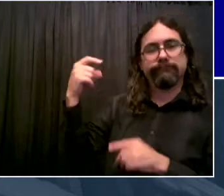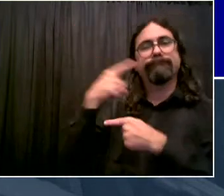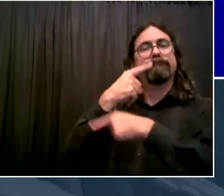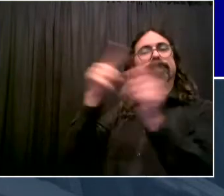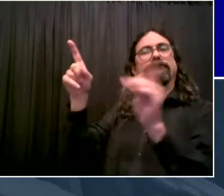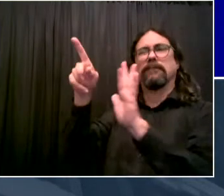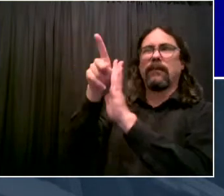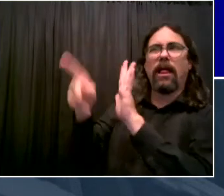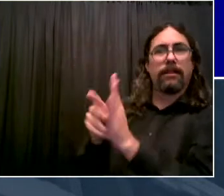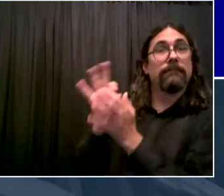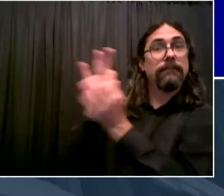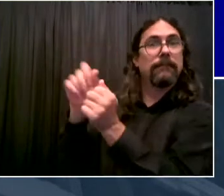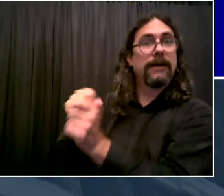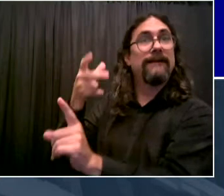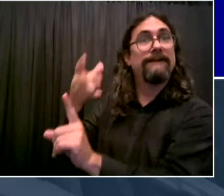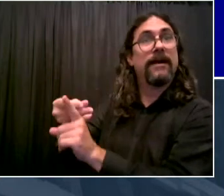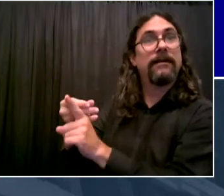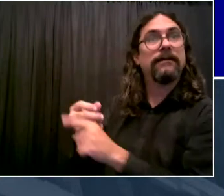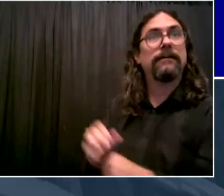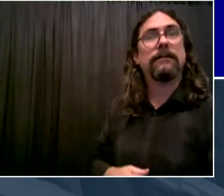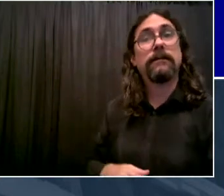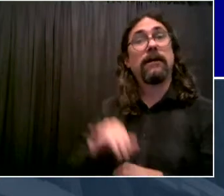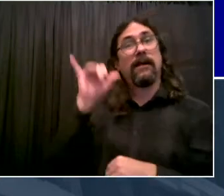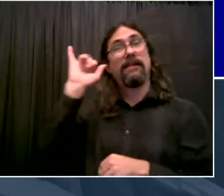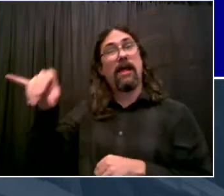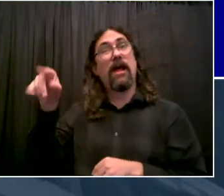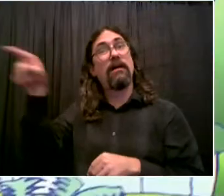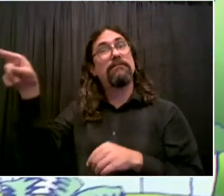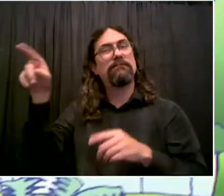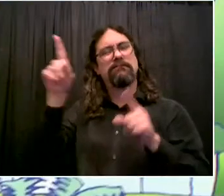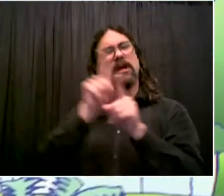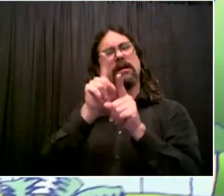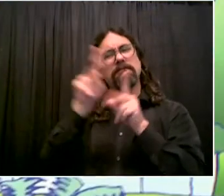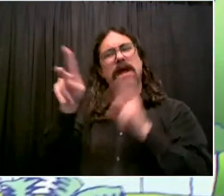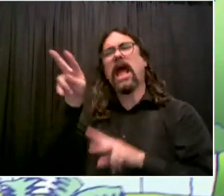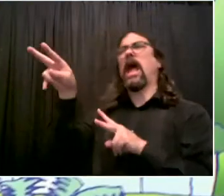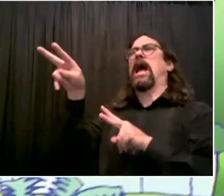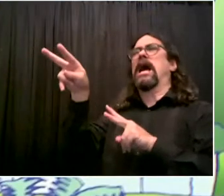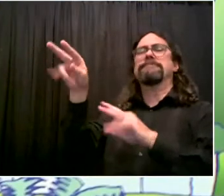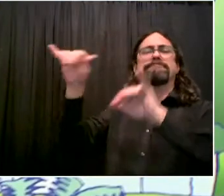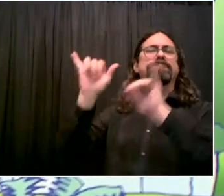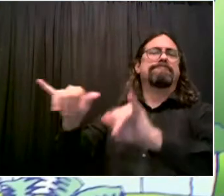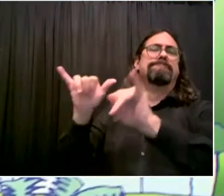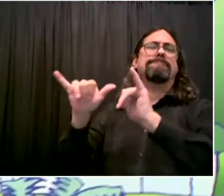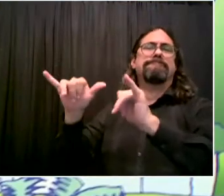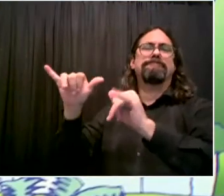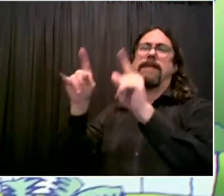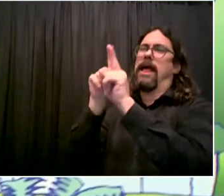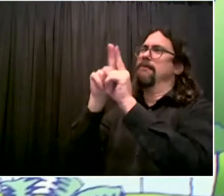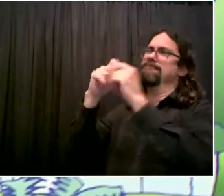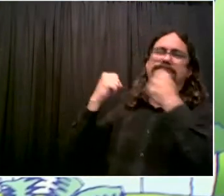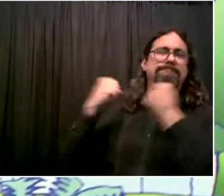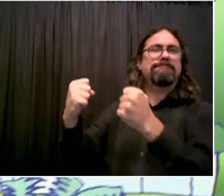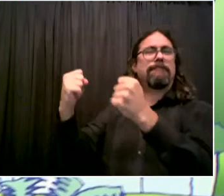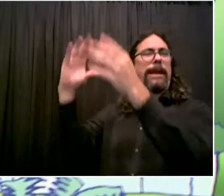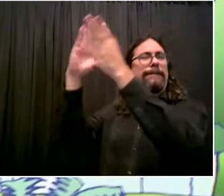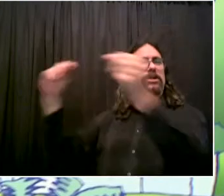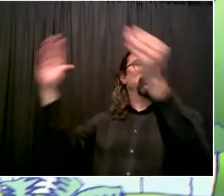EMPLOYER SAYING WERE GOING TO DO THINGS THE RIGHT WAY AND IF YOU WANT EXPERIENCE THE HOSPITALITY GROUP YOU HAVE